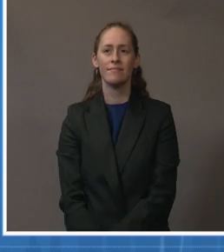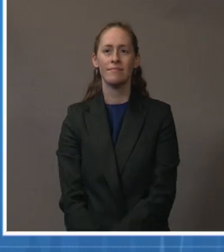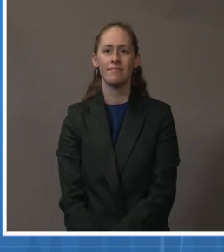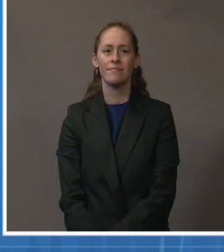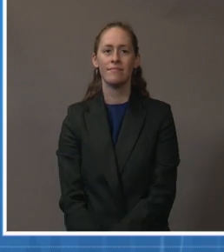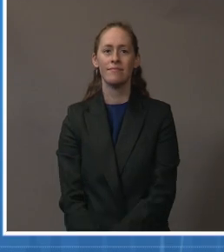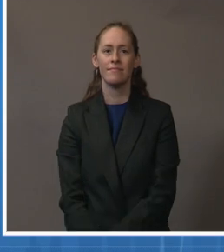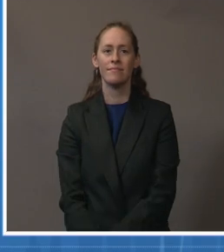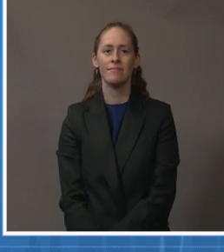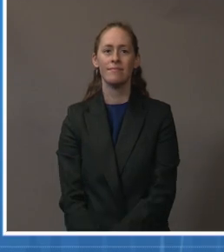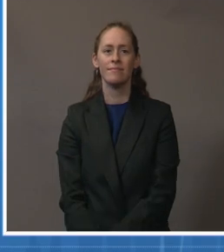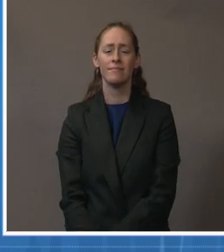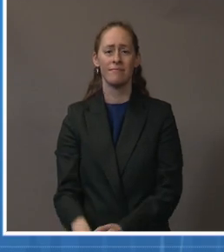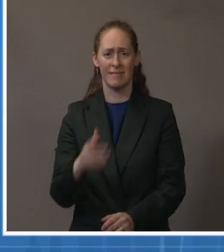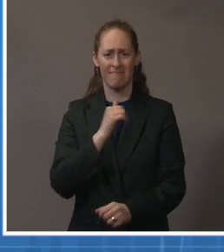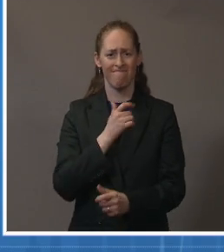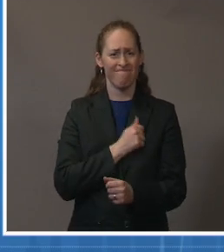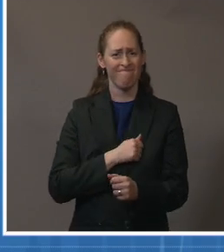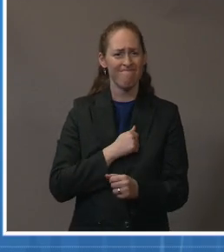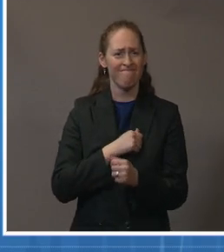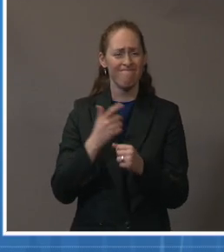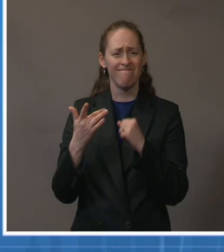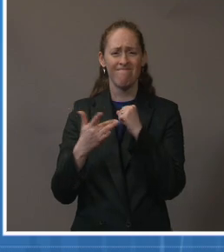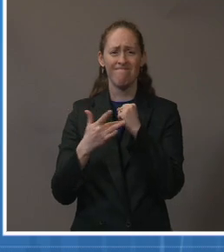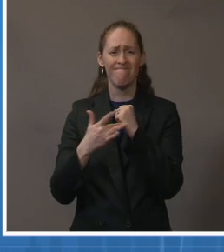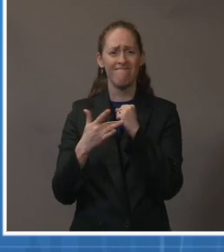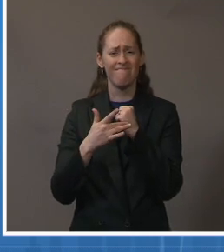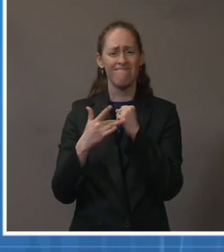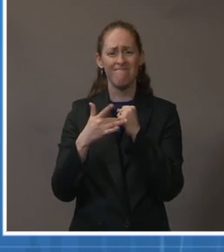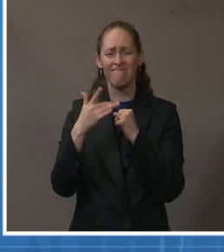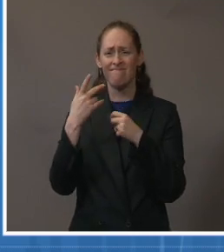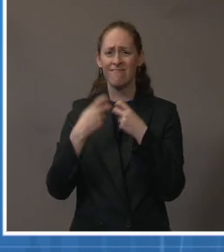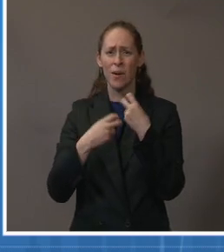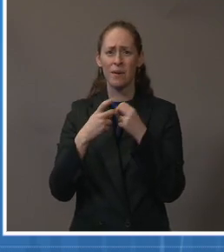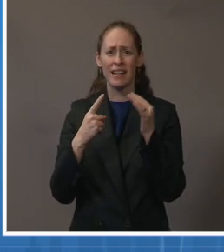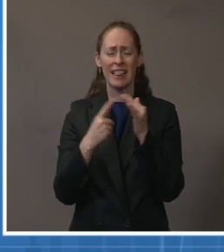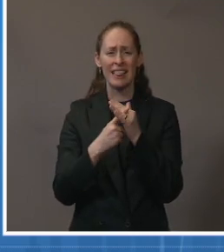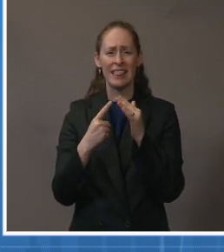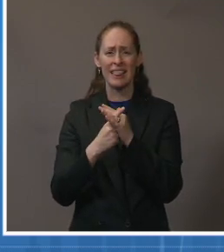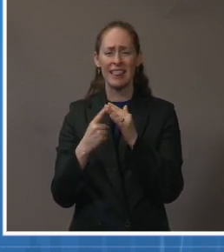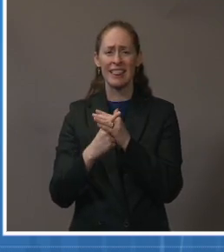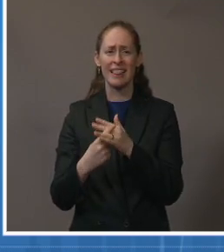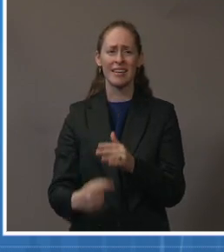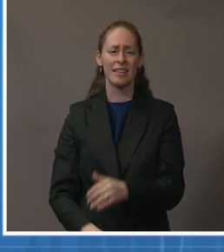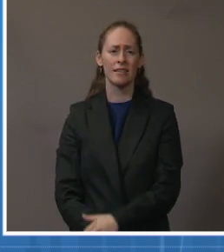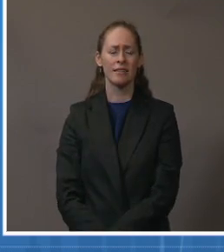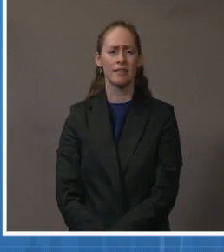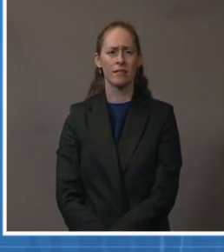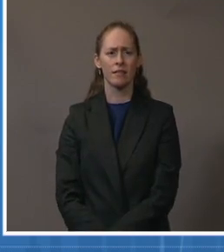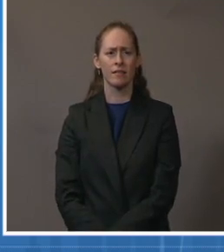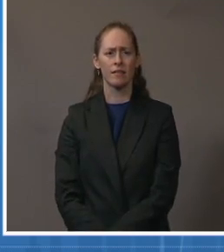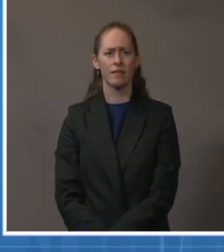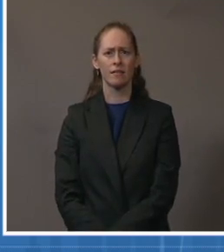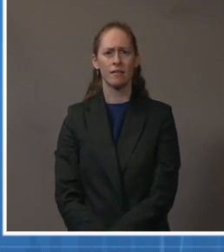Mr. Sullivan: Technical difficulties persist. But the answer to the question of where the 25 percent of doses are going is: